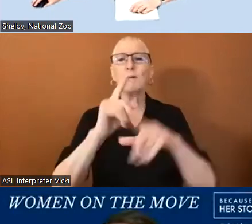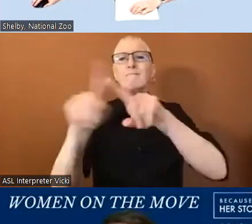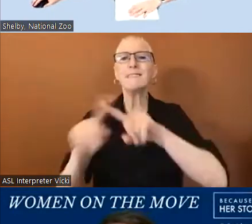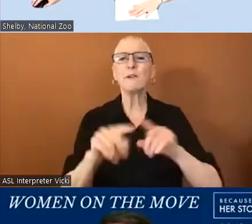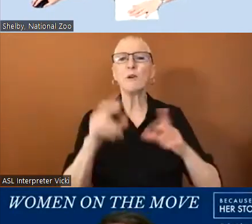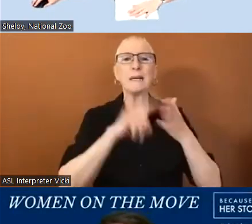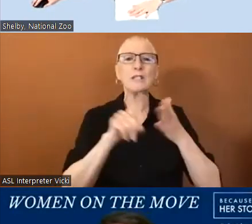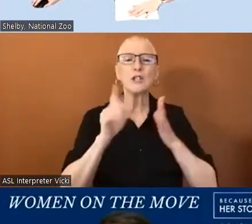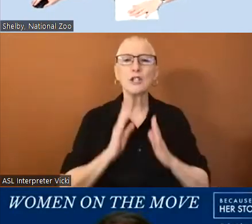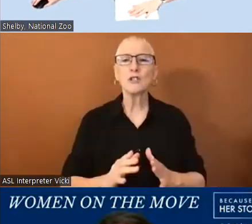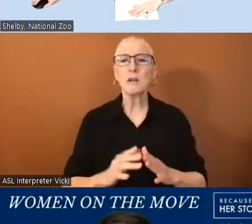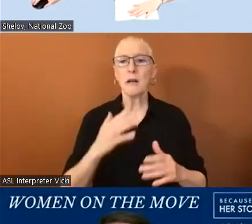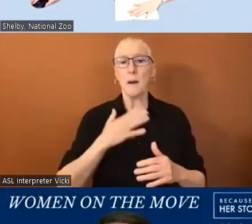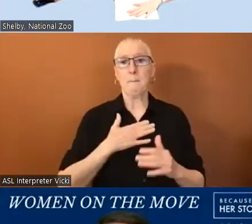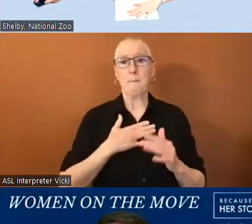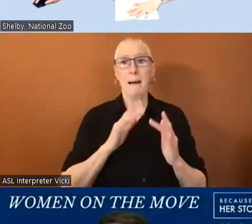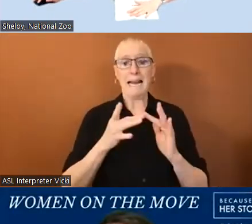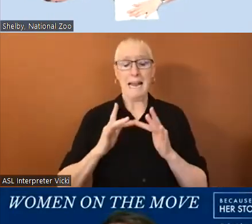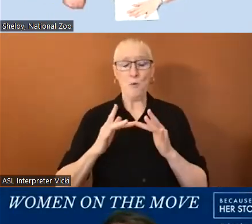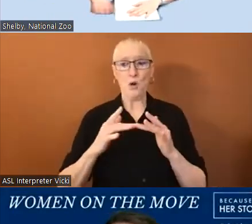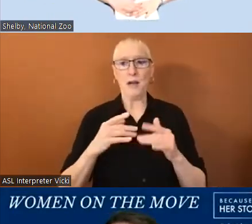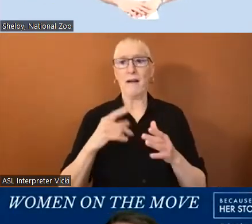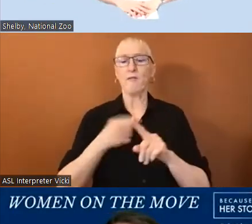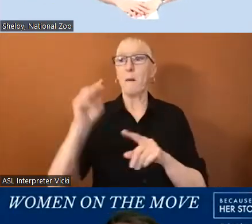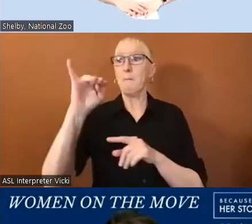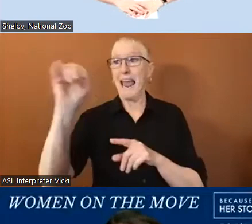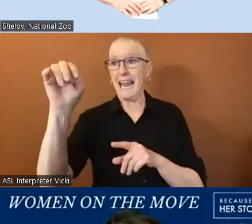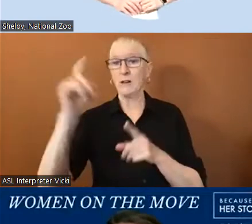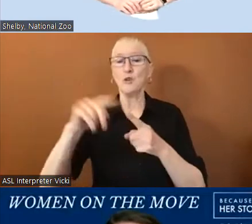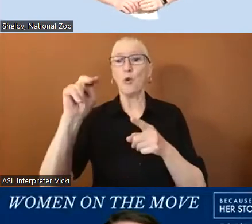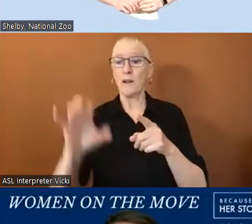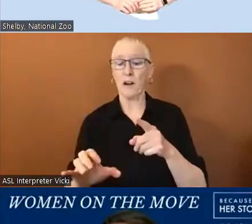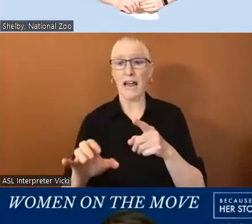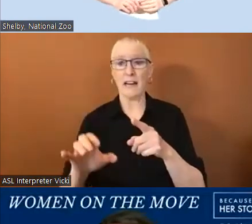my network there's researchers from Maine all the way down to North Carolina, so if you look at that